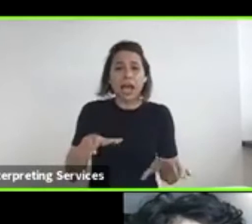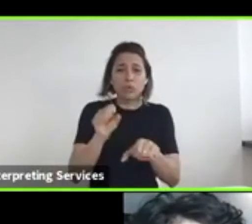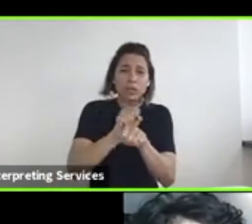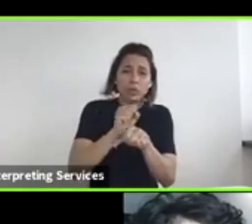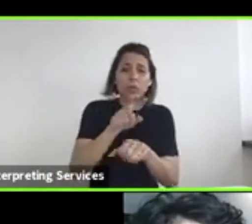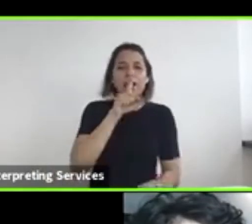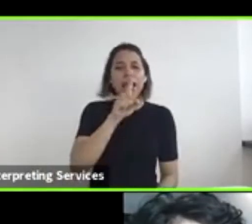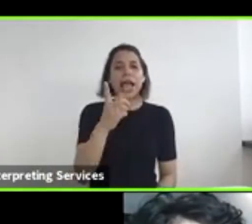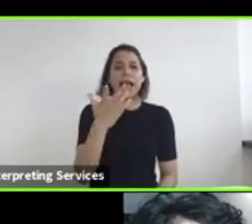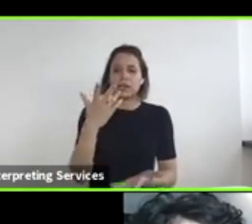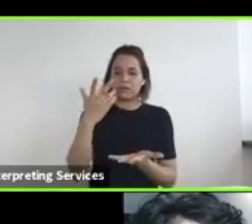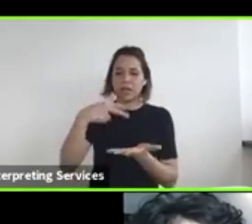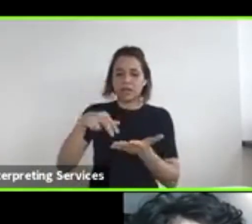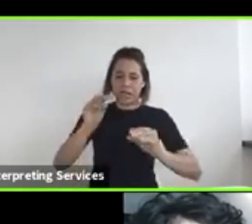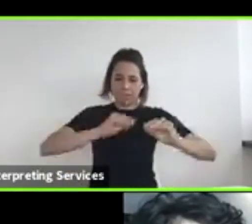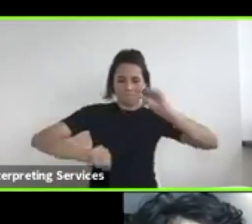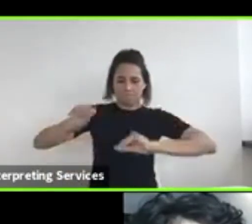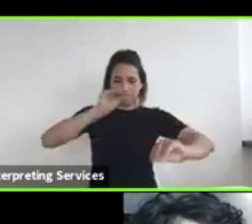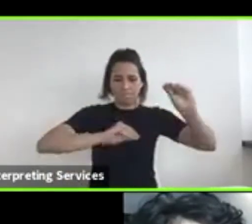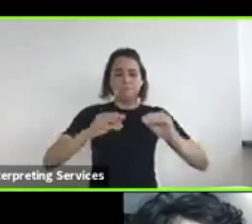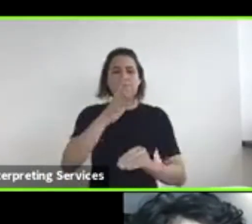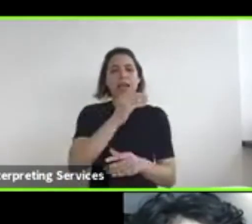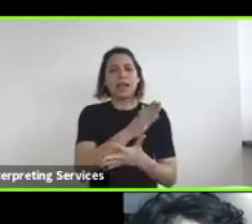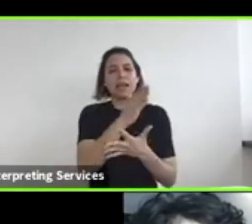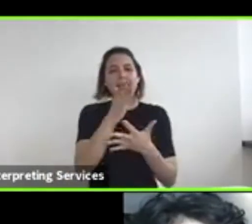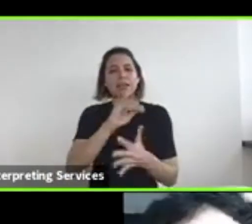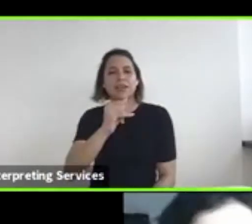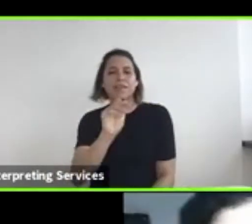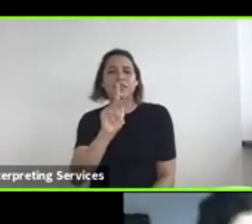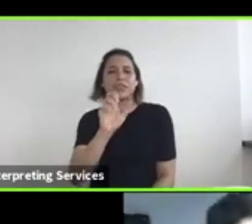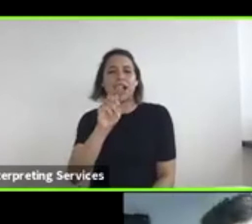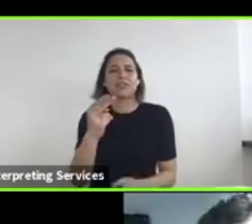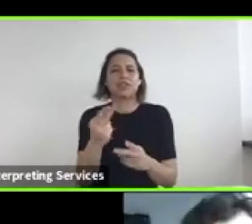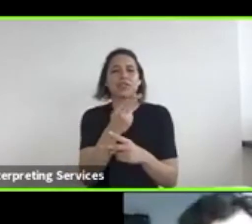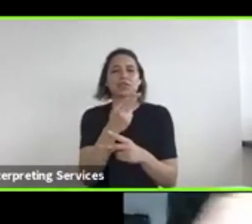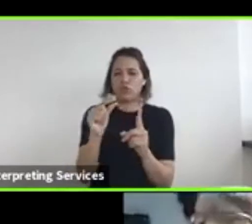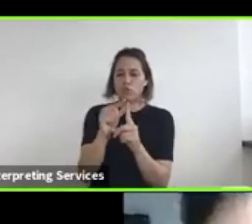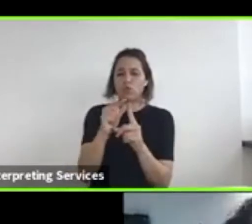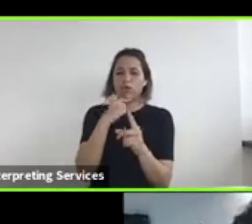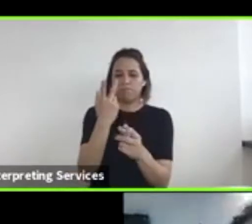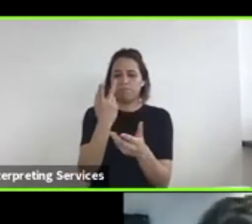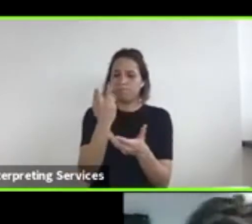AS -- JACKSON EARLIER USED THE WORD "INTERLOPER", I THINK OF THAT SPACE QUITE OFTEN, THE SPACE